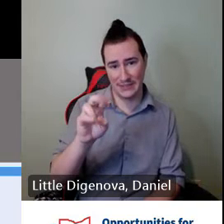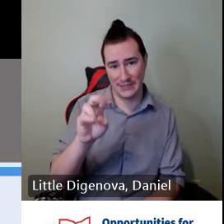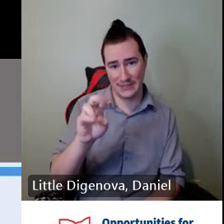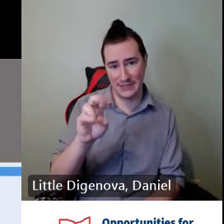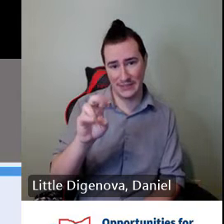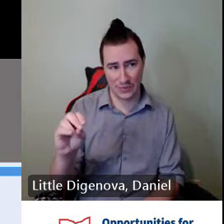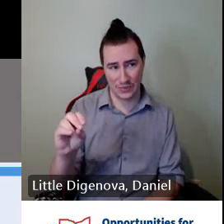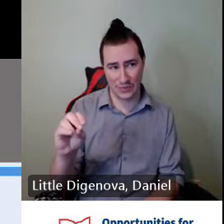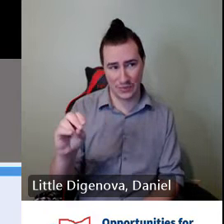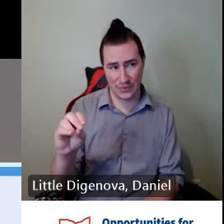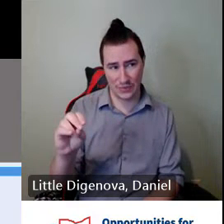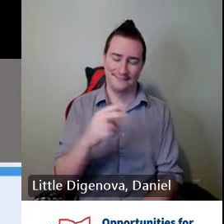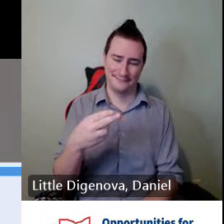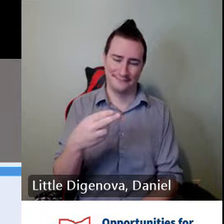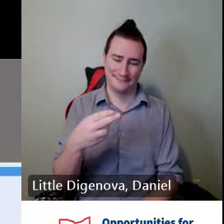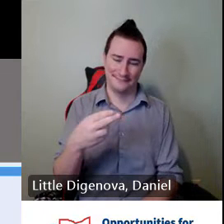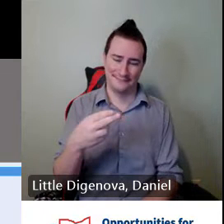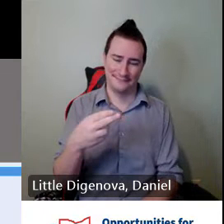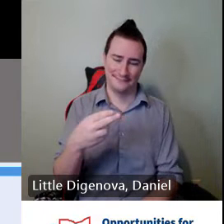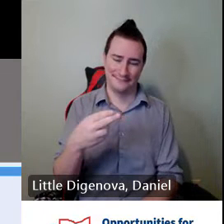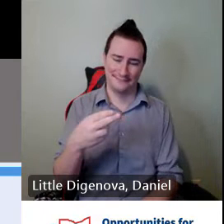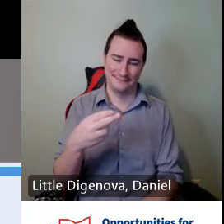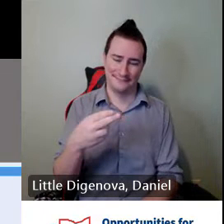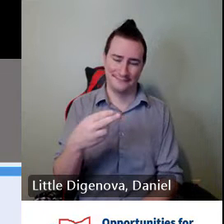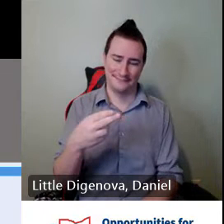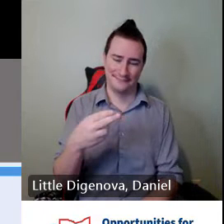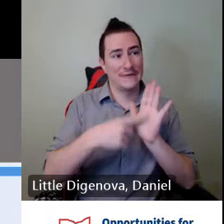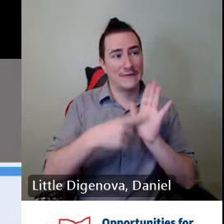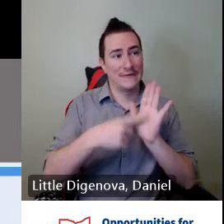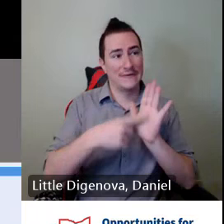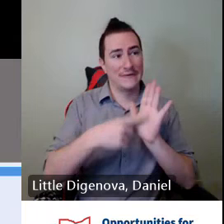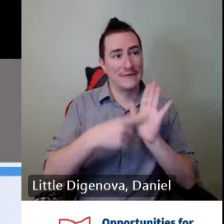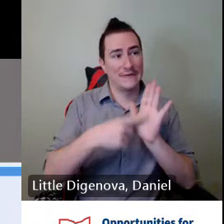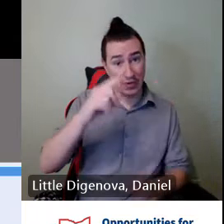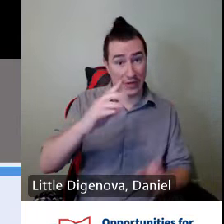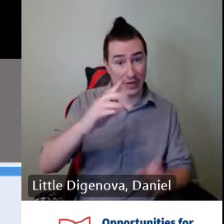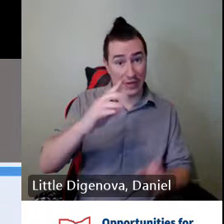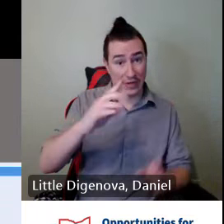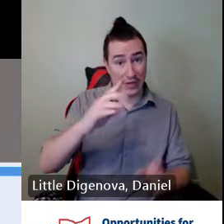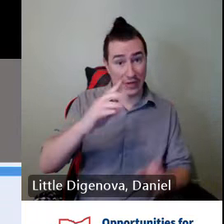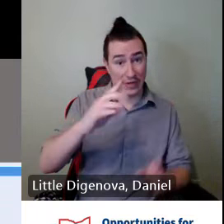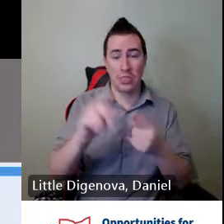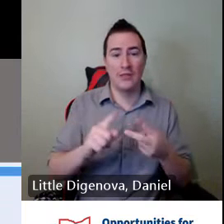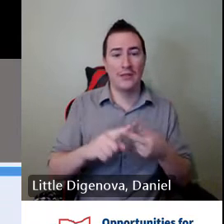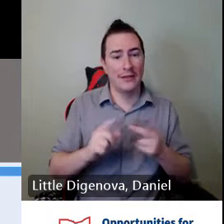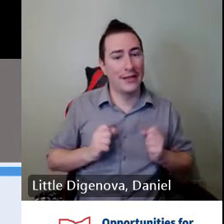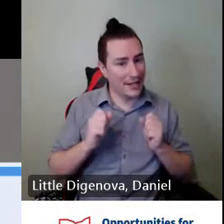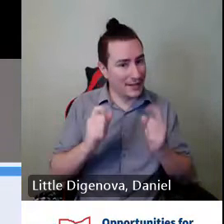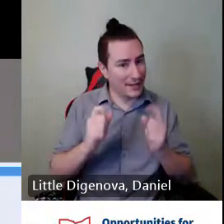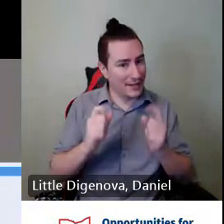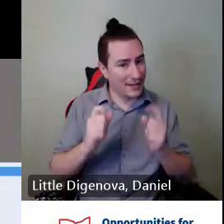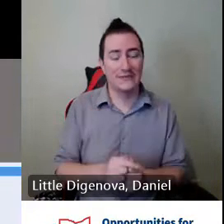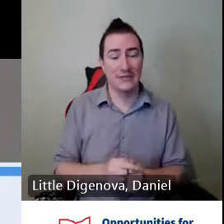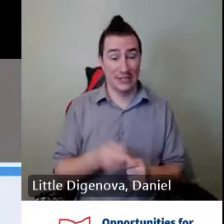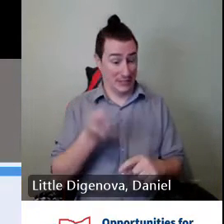symptoms that involves inattention, hyperactivity and/ or impulsivity. Inattention can impact the workplace by limiting the